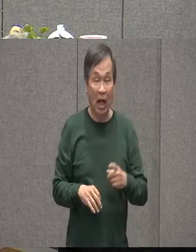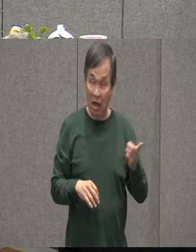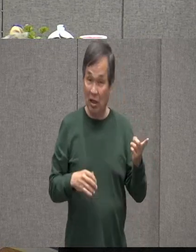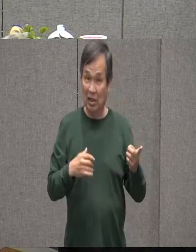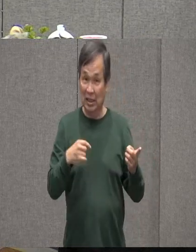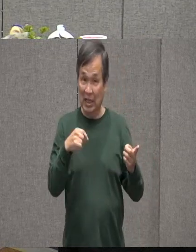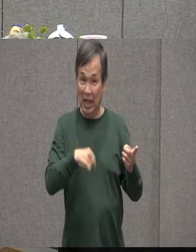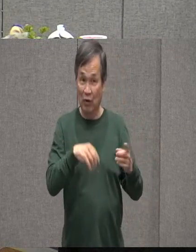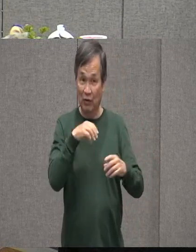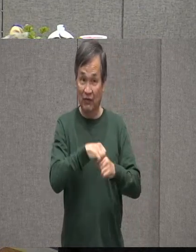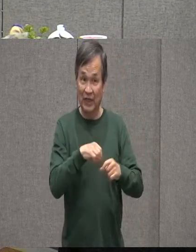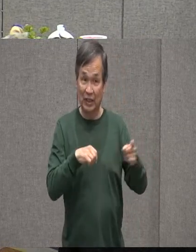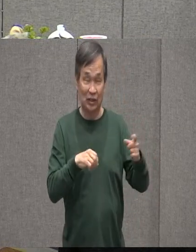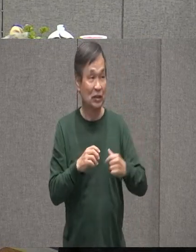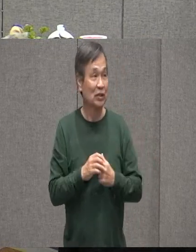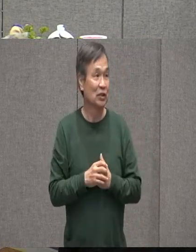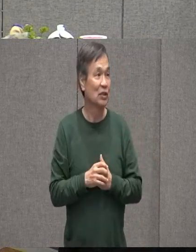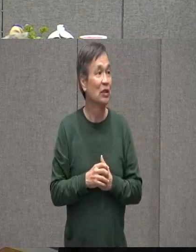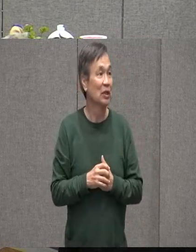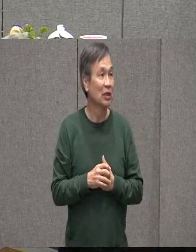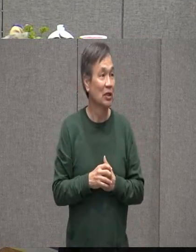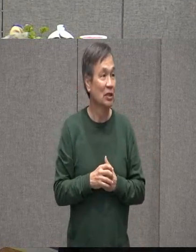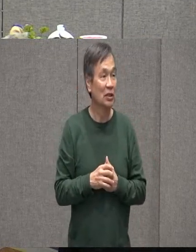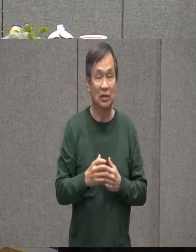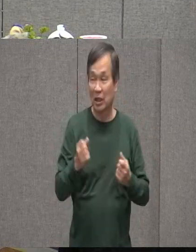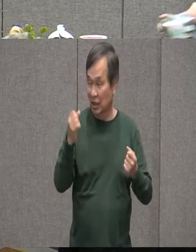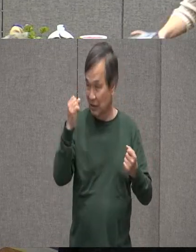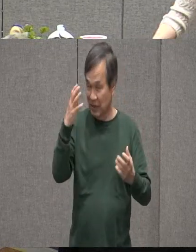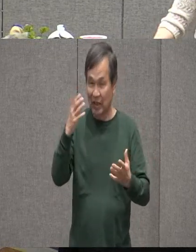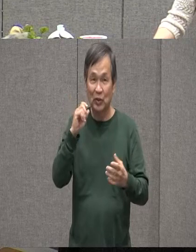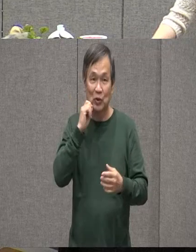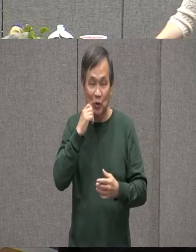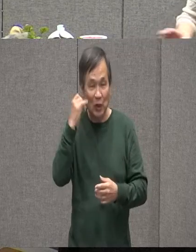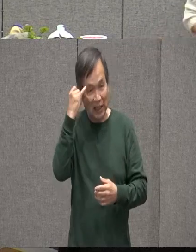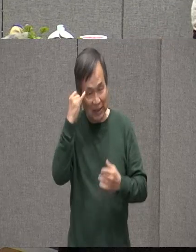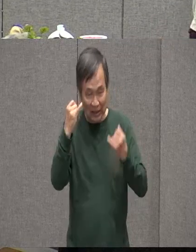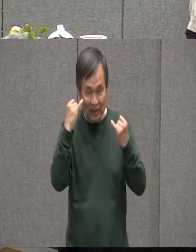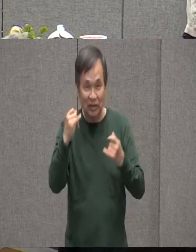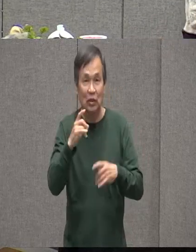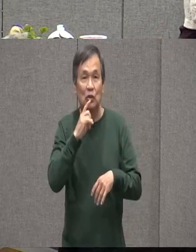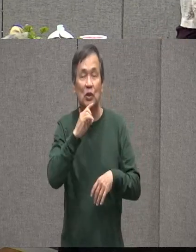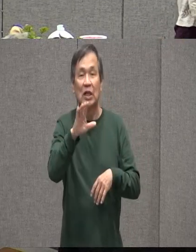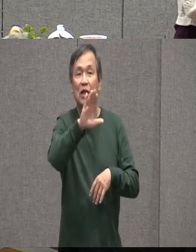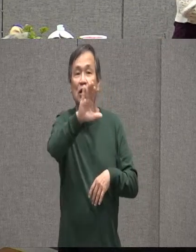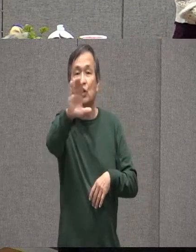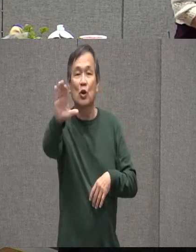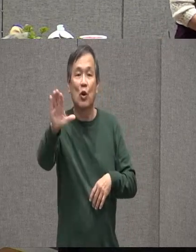Oh my gosh. - Cool. I just got a lot of ideas from that. So it's all about your materials